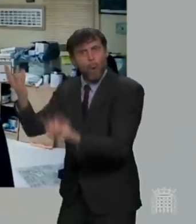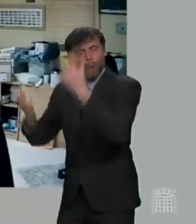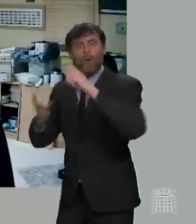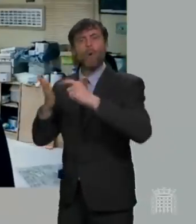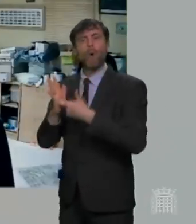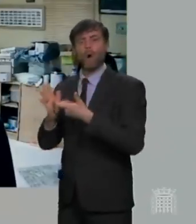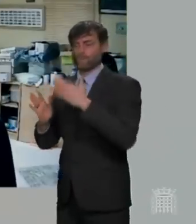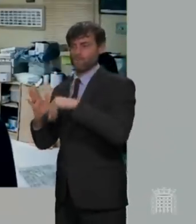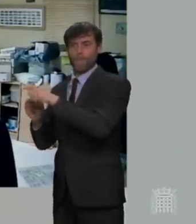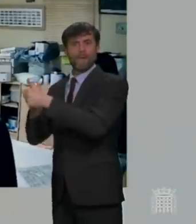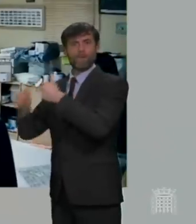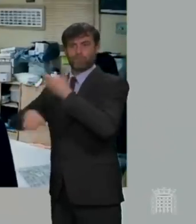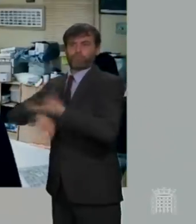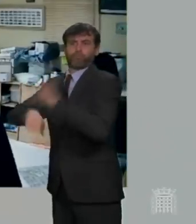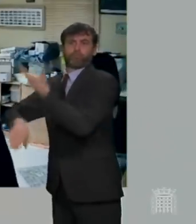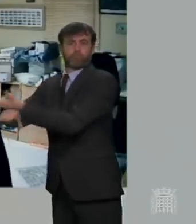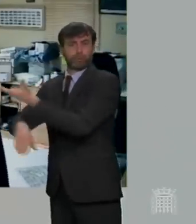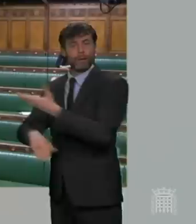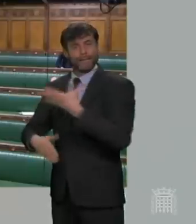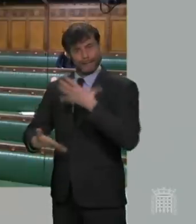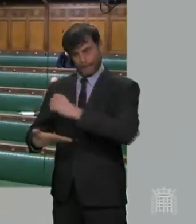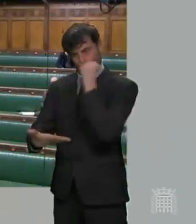doing further damage to our environment? >> The Prime Minister